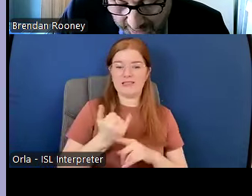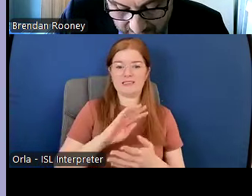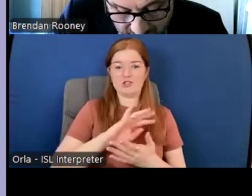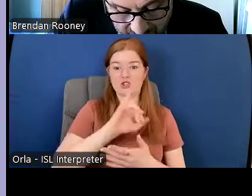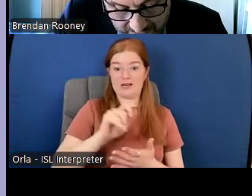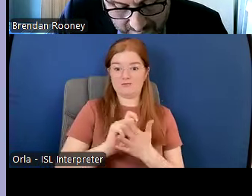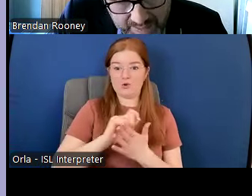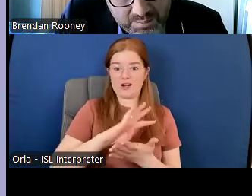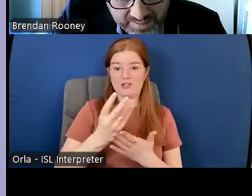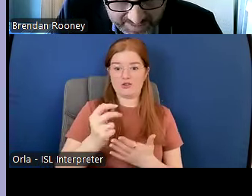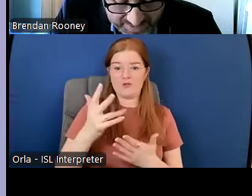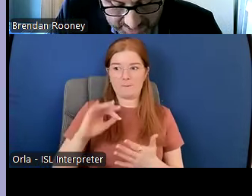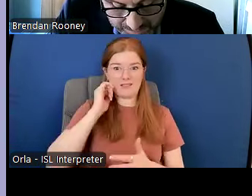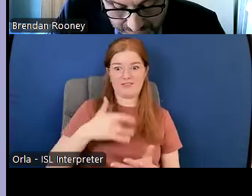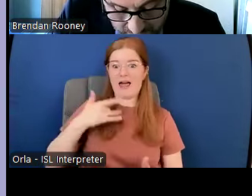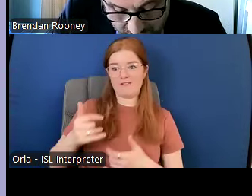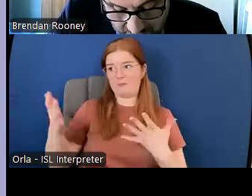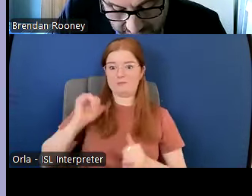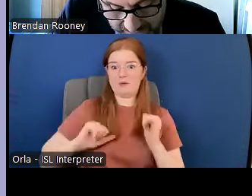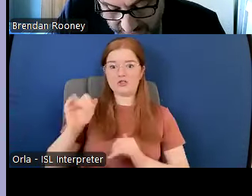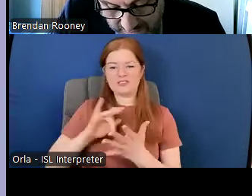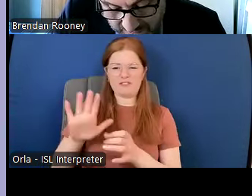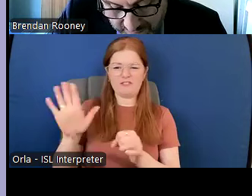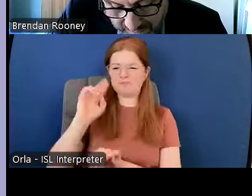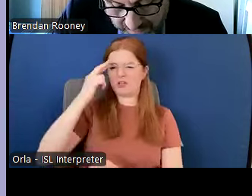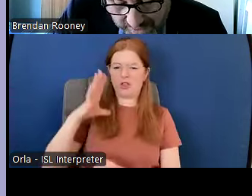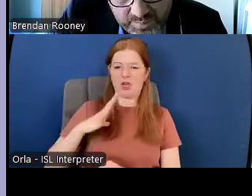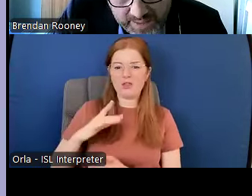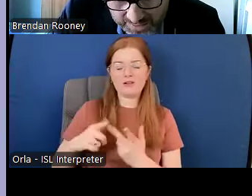"by their life in the big modern cities full of ugly conveniences manufactured by the